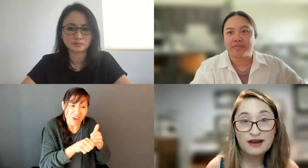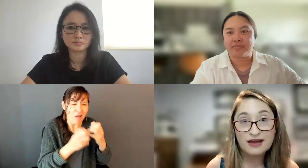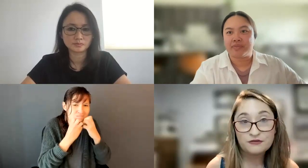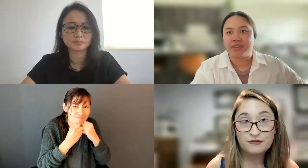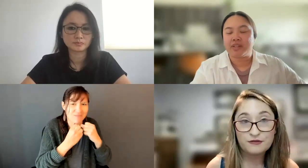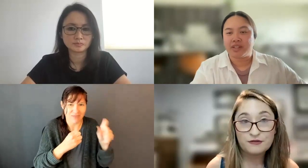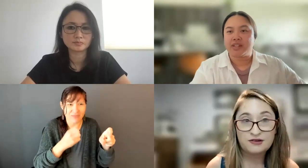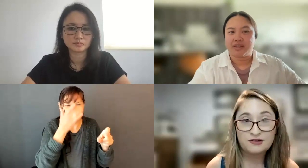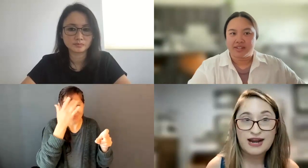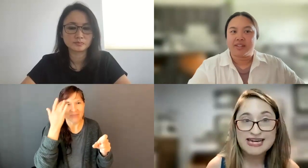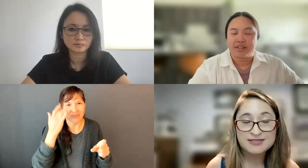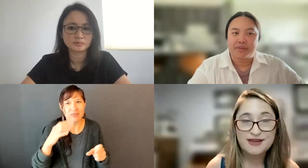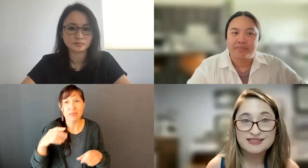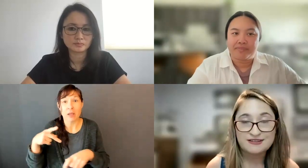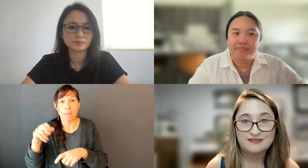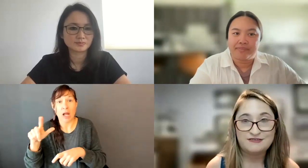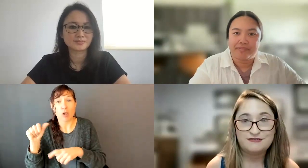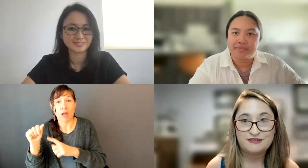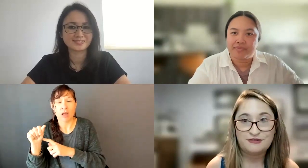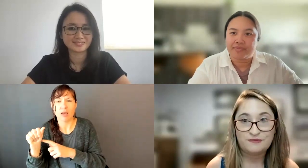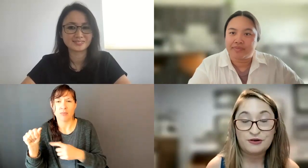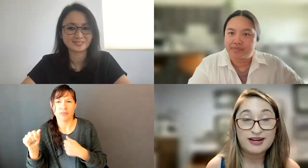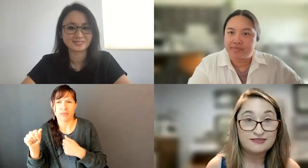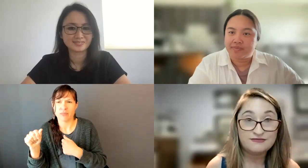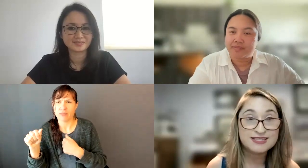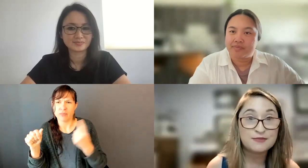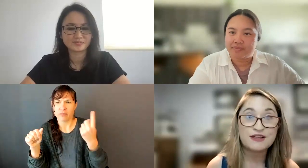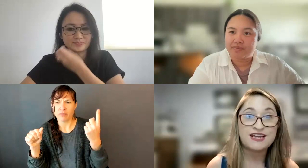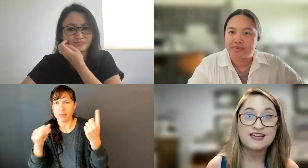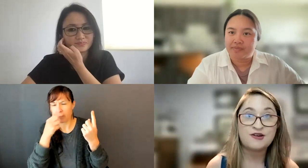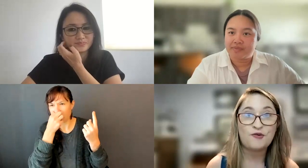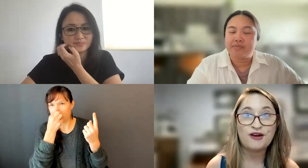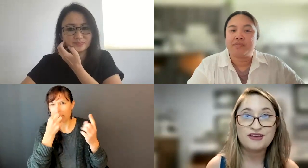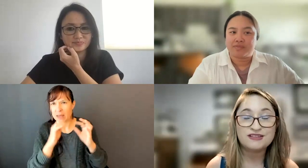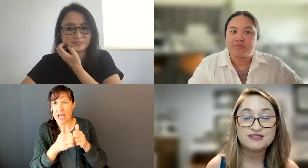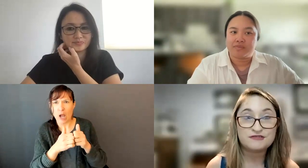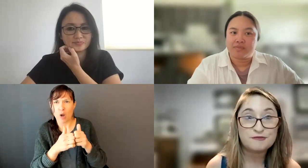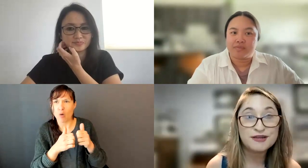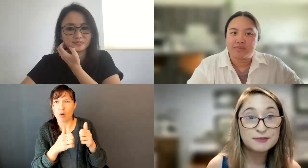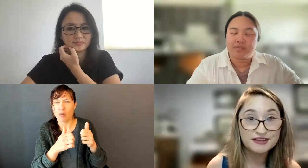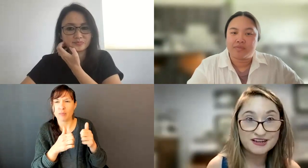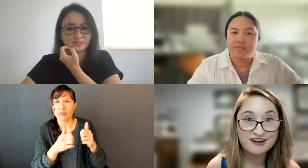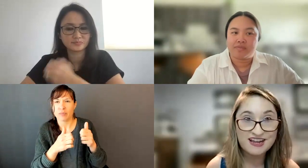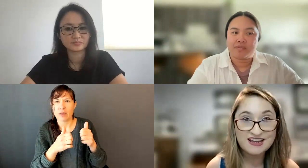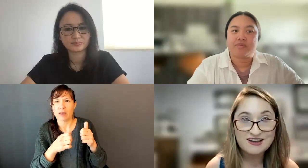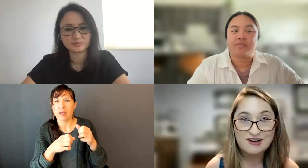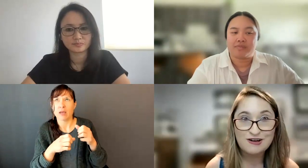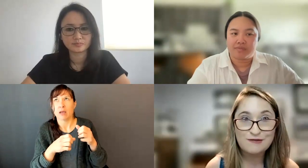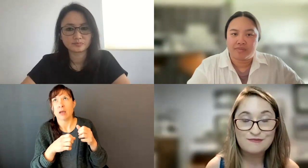I know for me, one aspect of creating feasibility was repeatability, right?